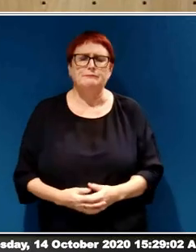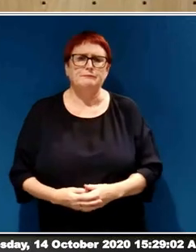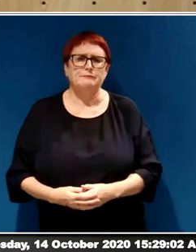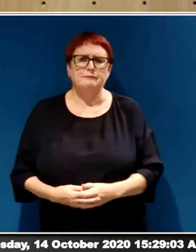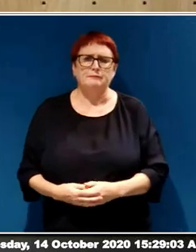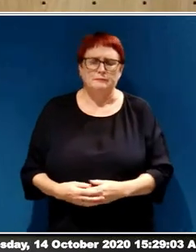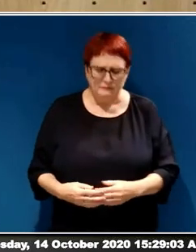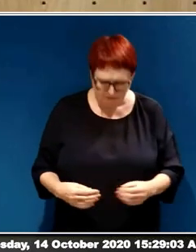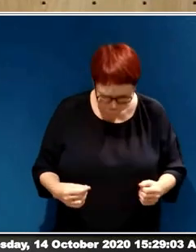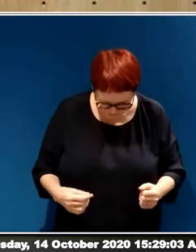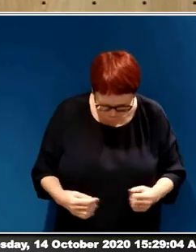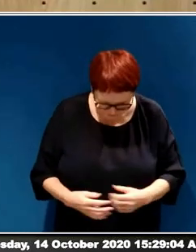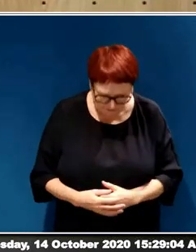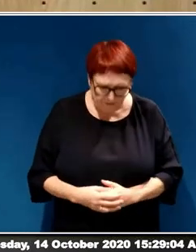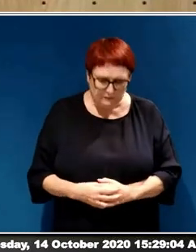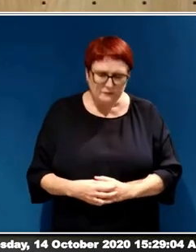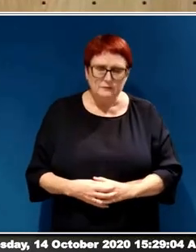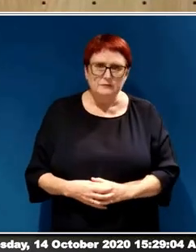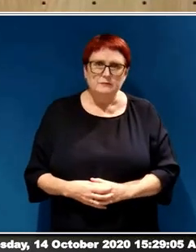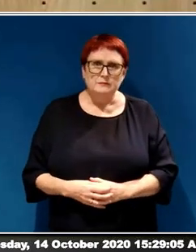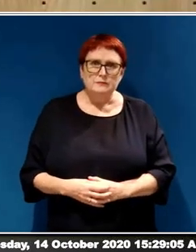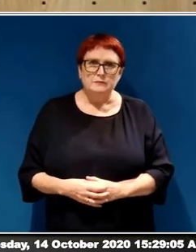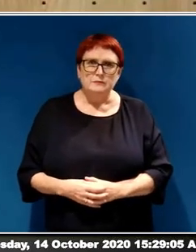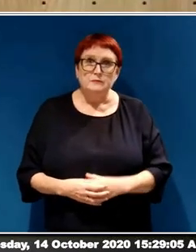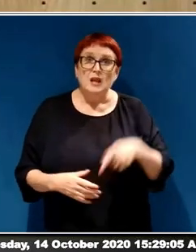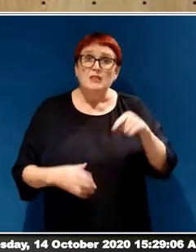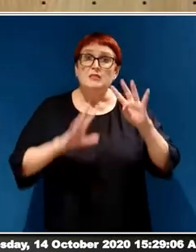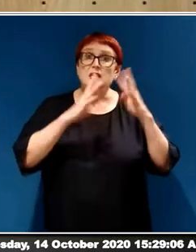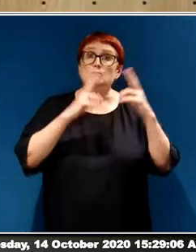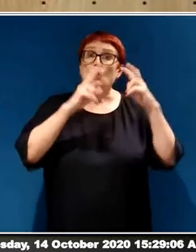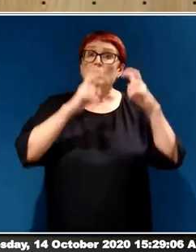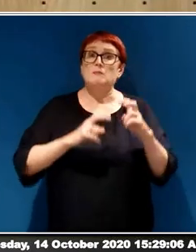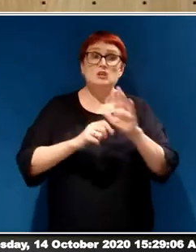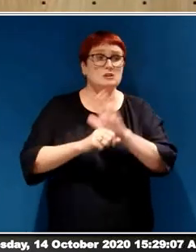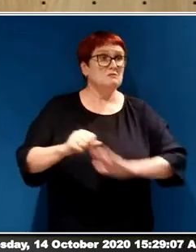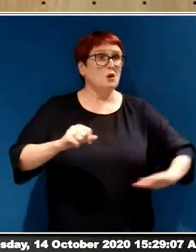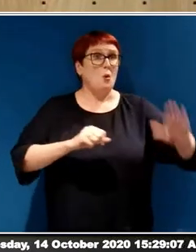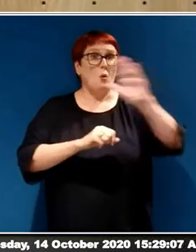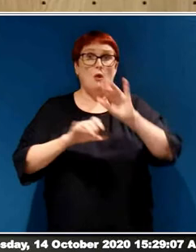Because this Royal Commission is national, I might just speak slowly and